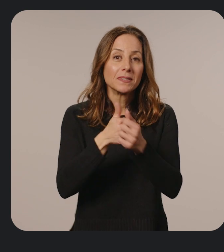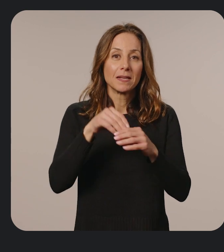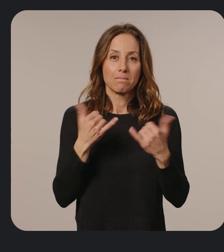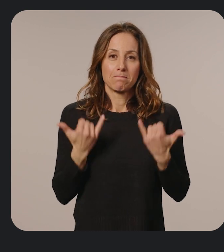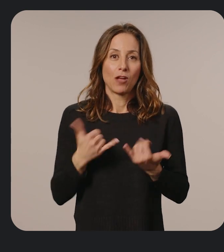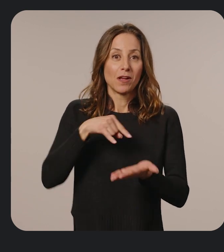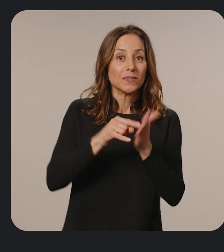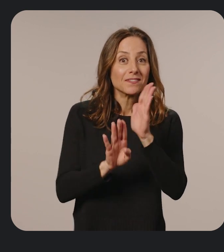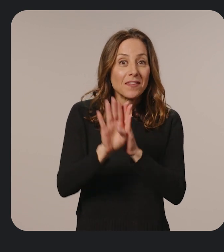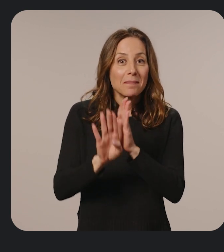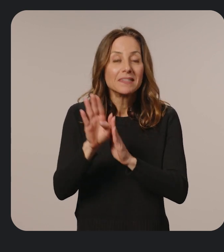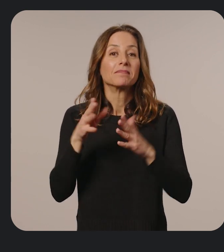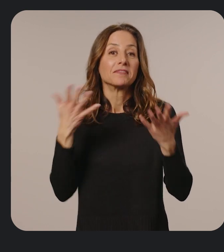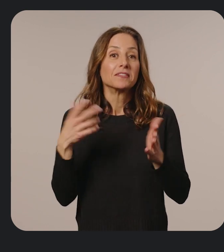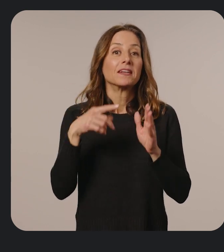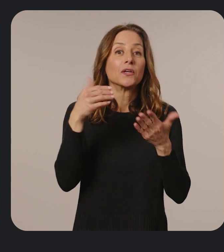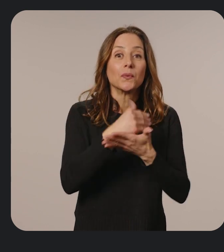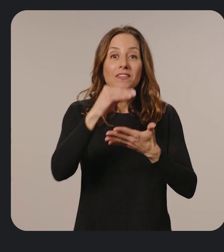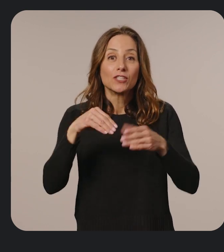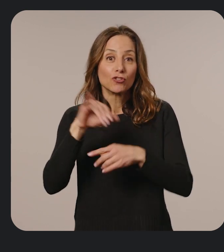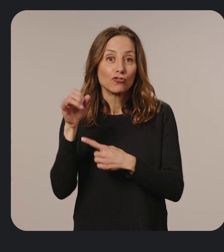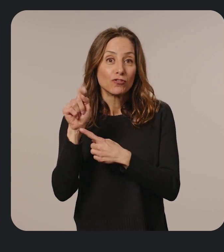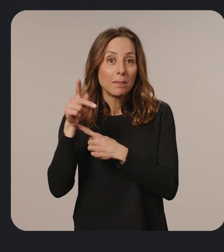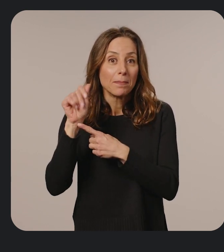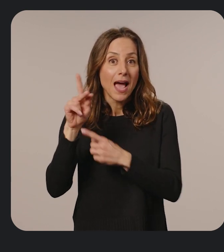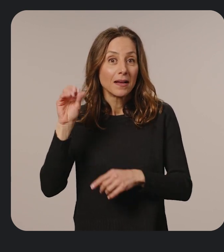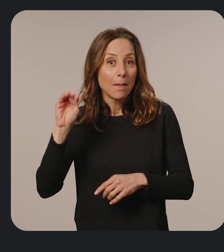with updates in modern Android development, such as new features in Jetpack Compose,